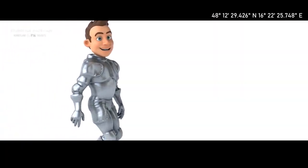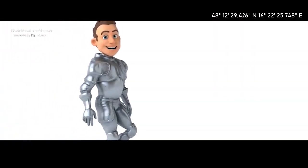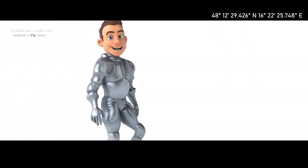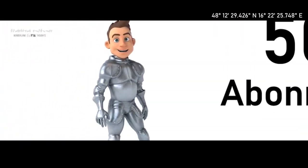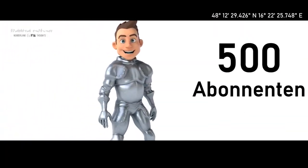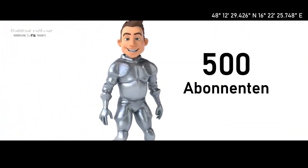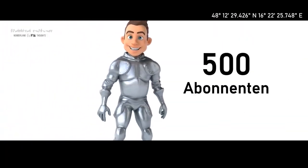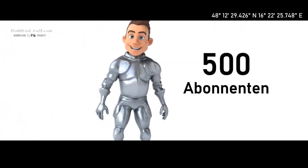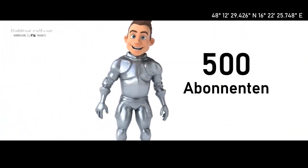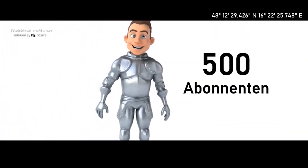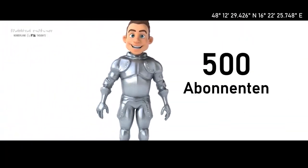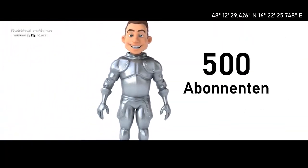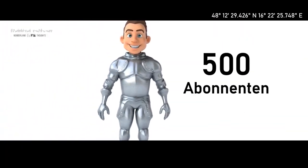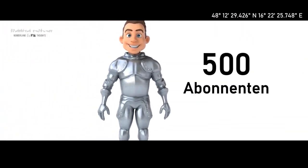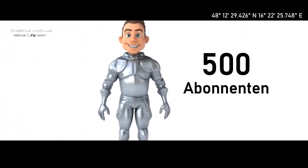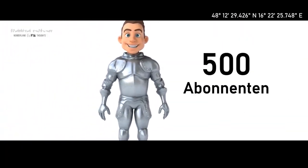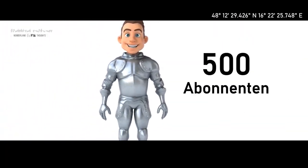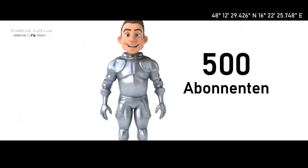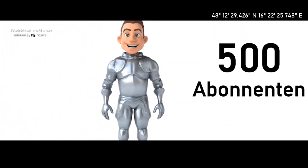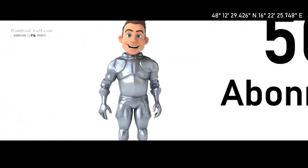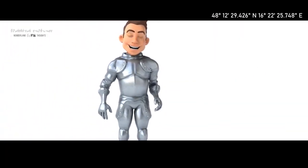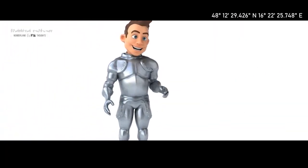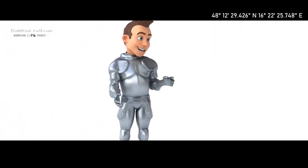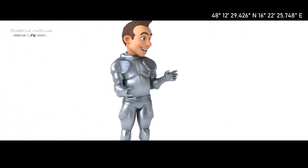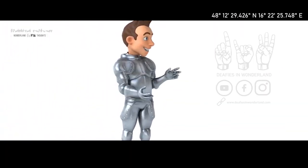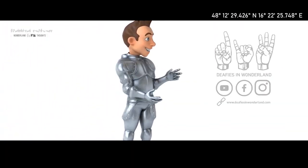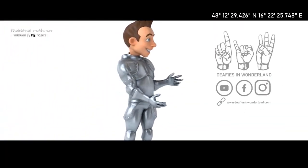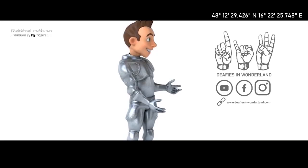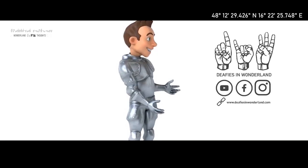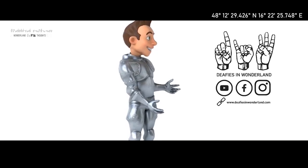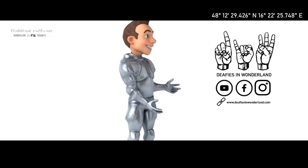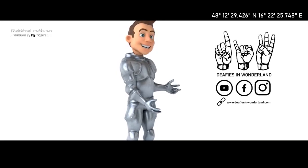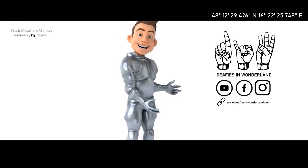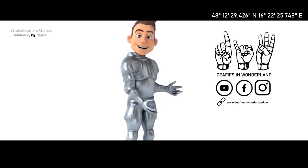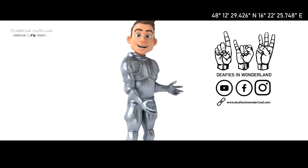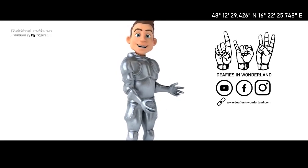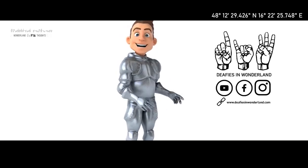[Our goal is to gain 500 engaged subscribers to our channel.]